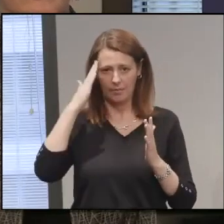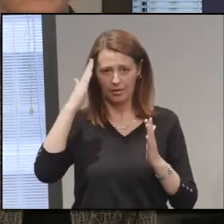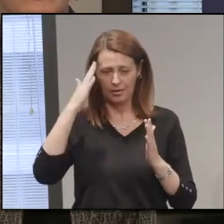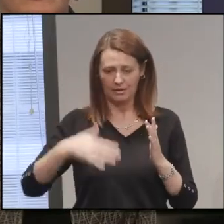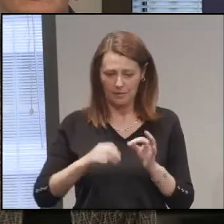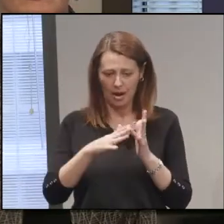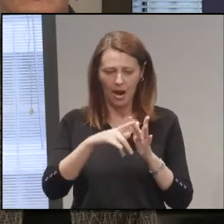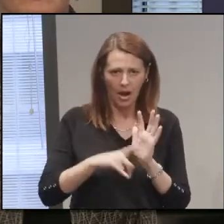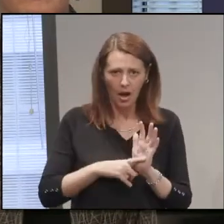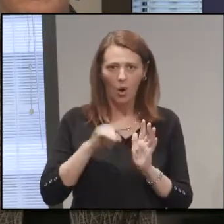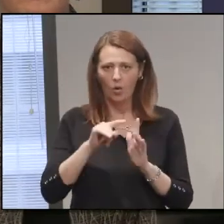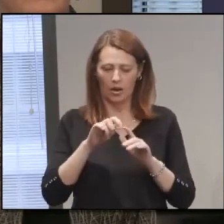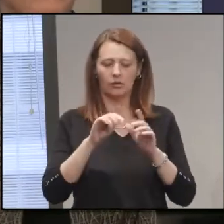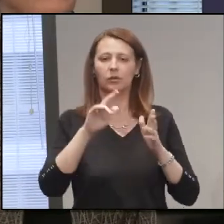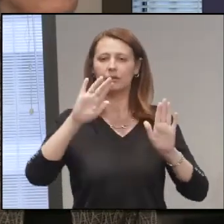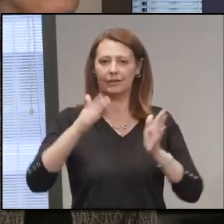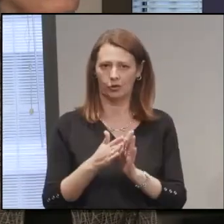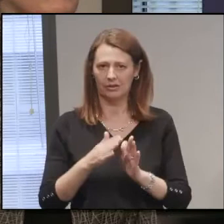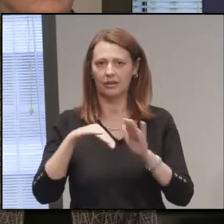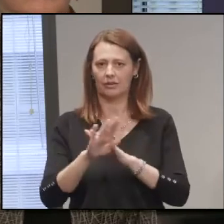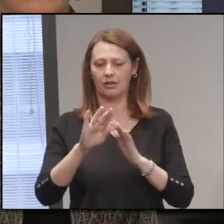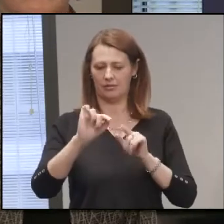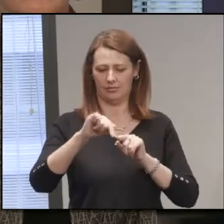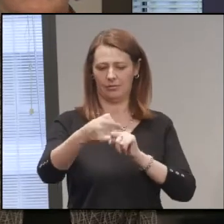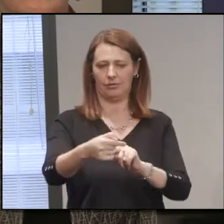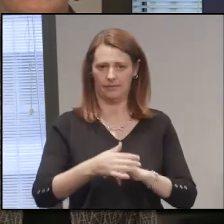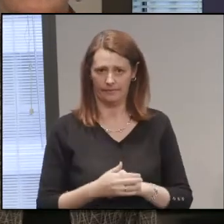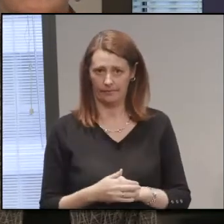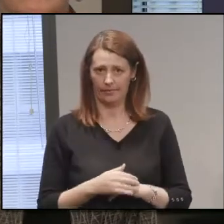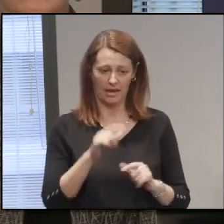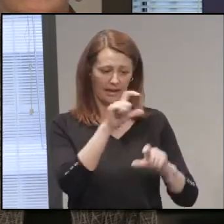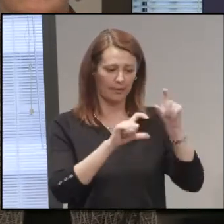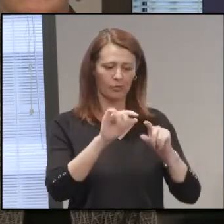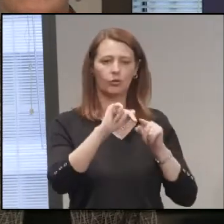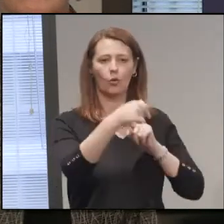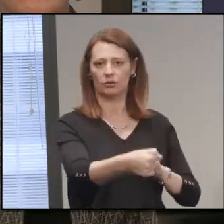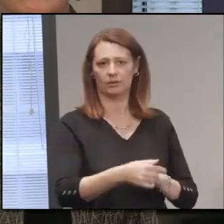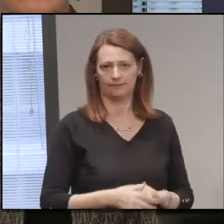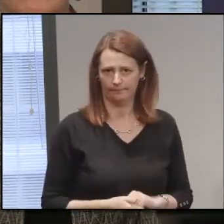system and decreases the risk of allergies. Chemicals have the opposite effect. They take